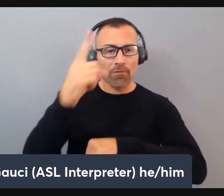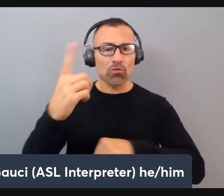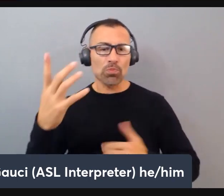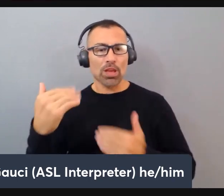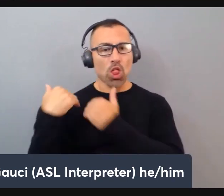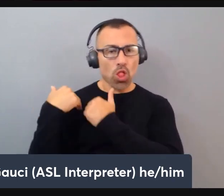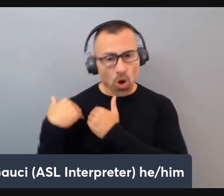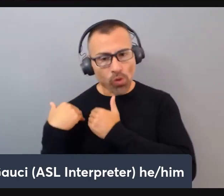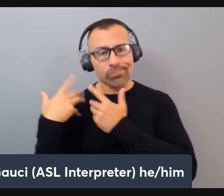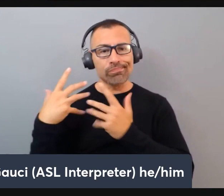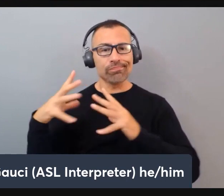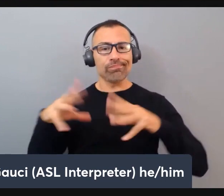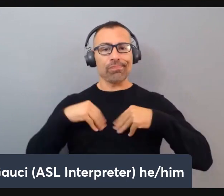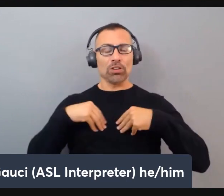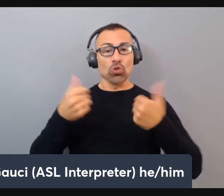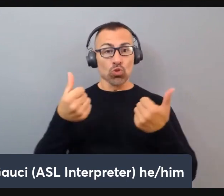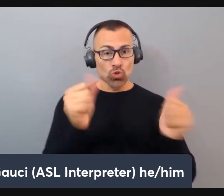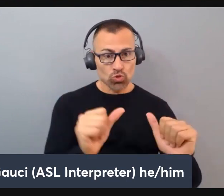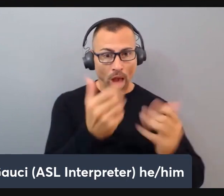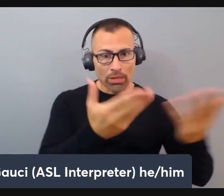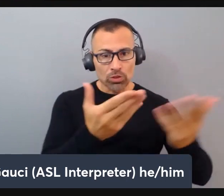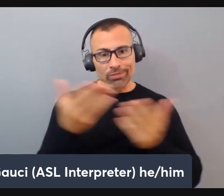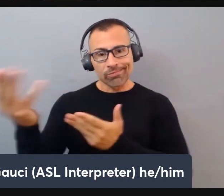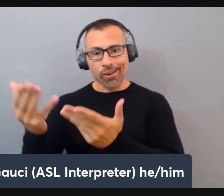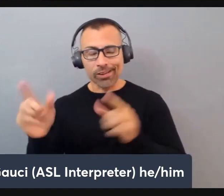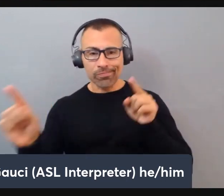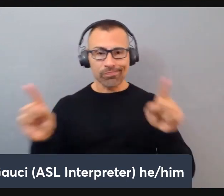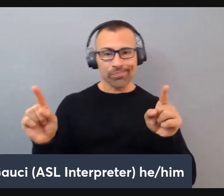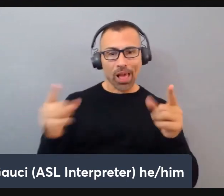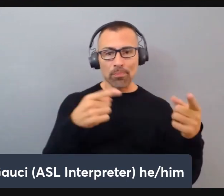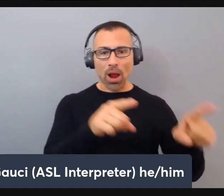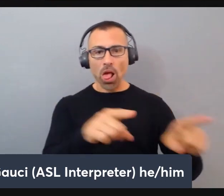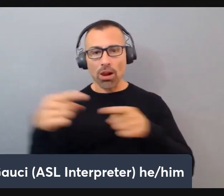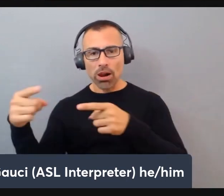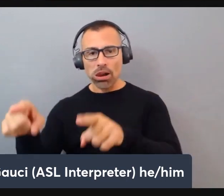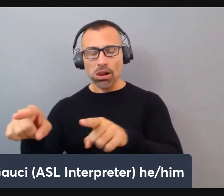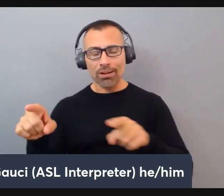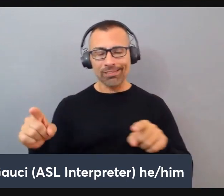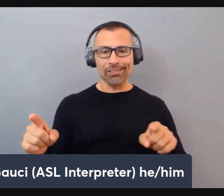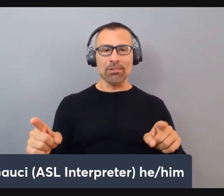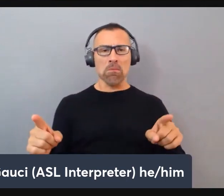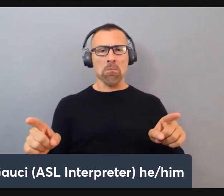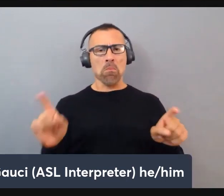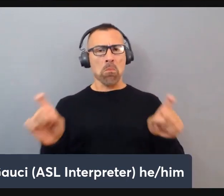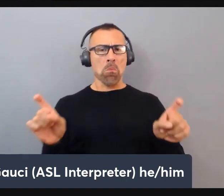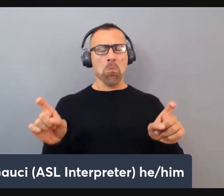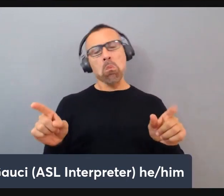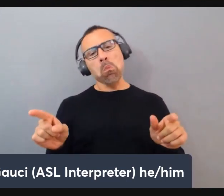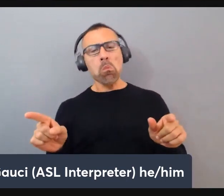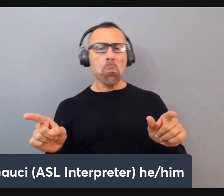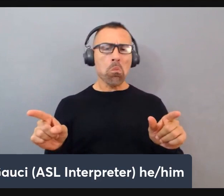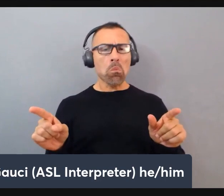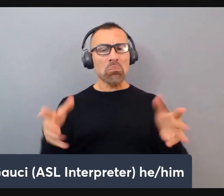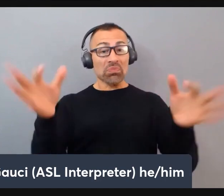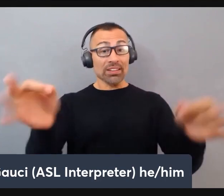and try them all out in parallel and see how it works out. And then you can make your choice later. Yeah, no, that's awesome.